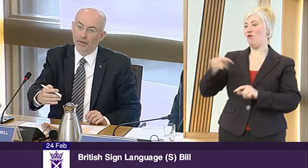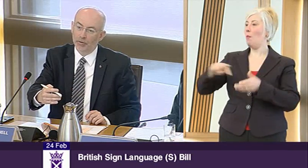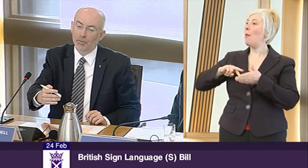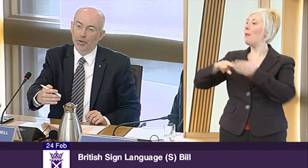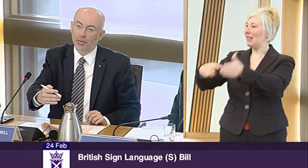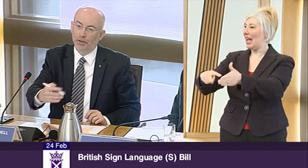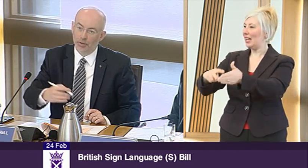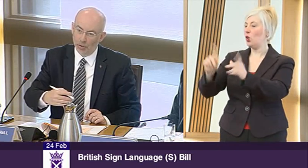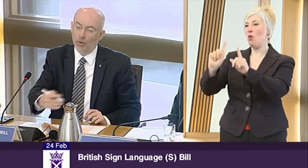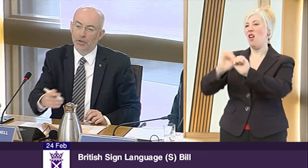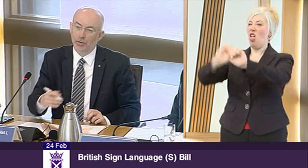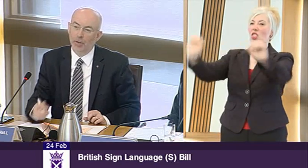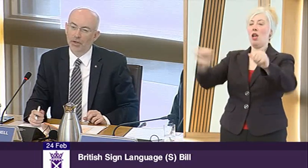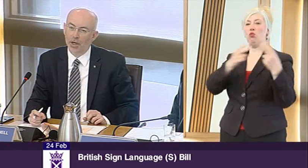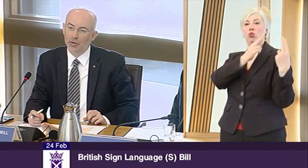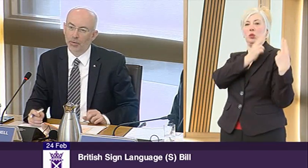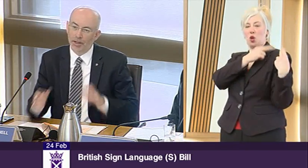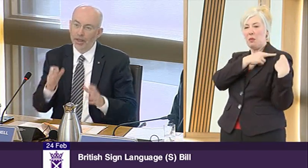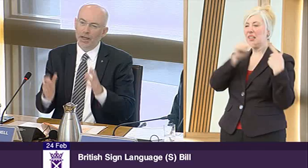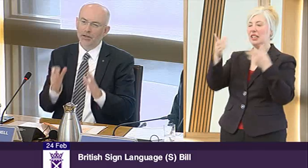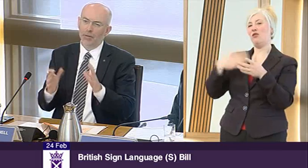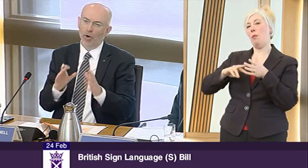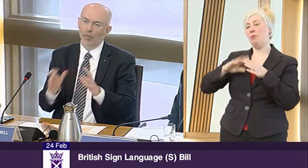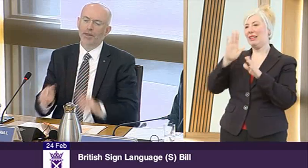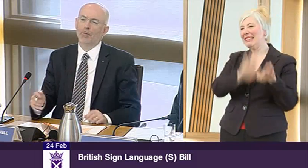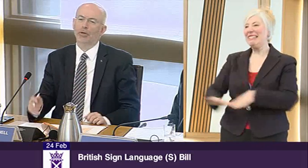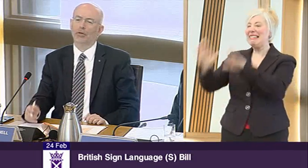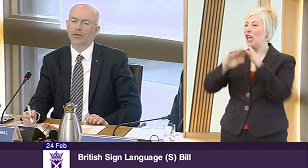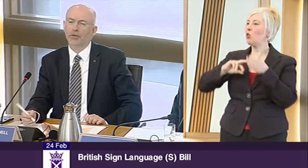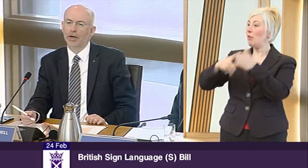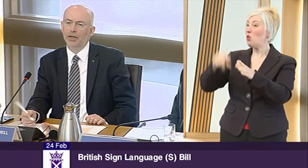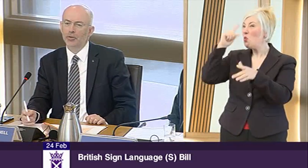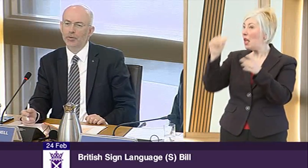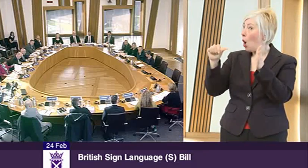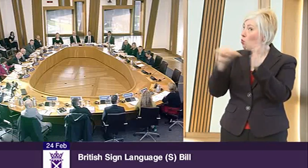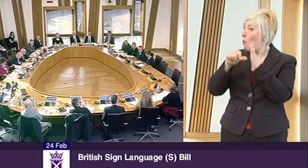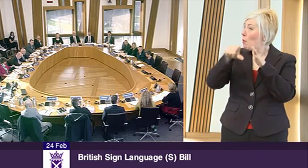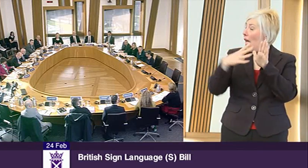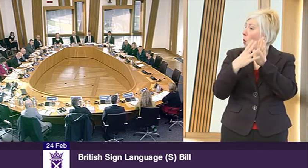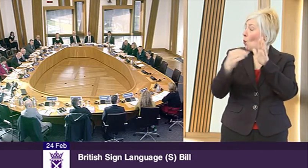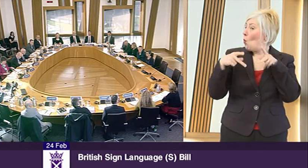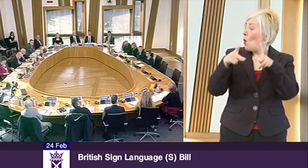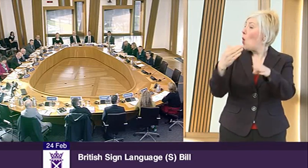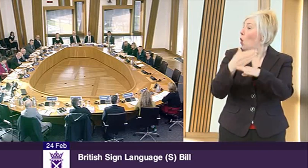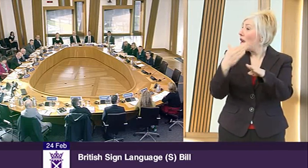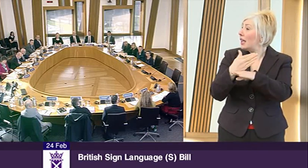how it would drive forward its responsibilities. Is there a problem with that model? Do you have any issues with it?